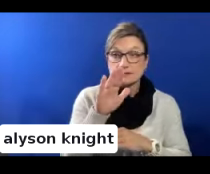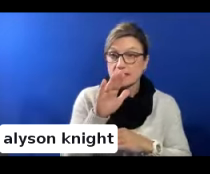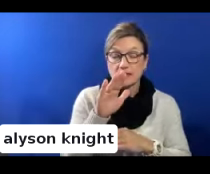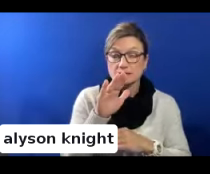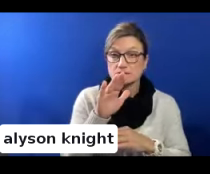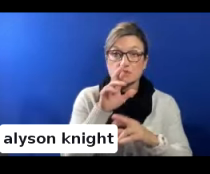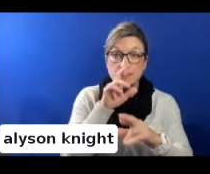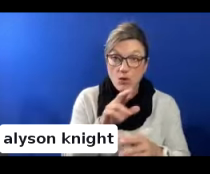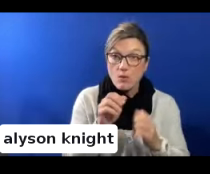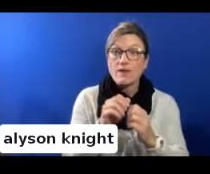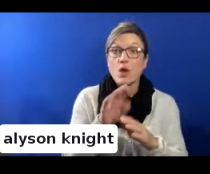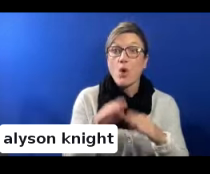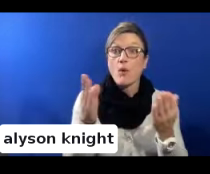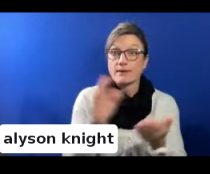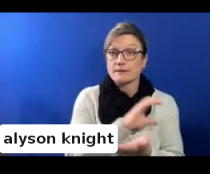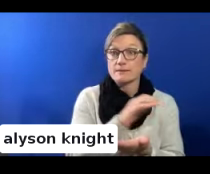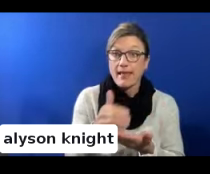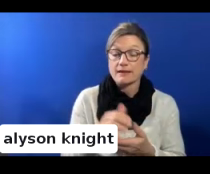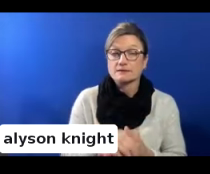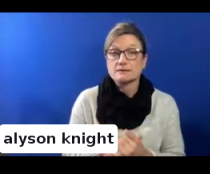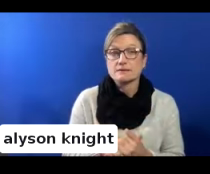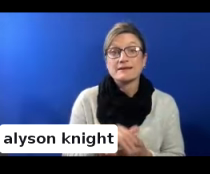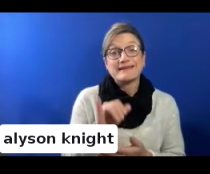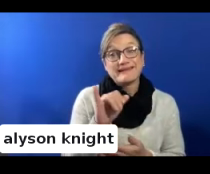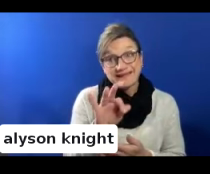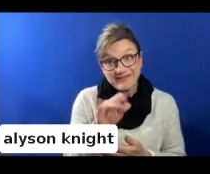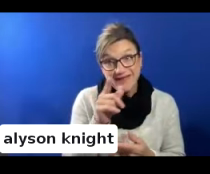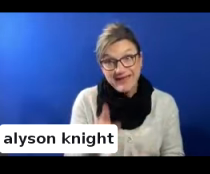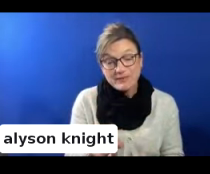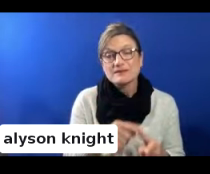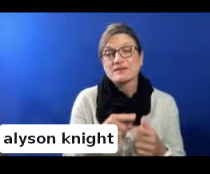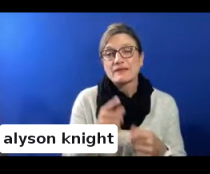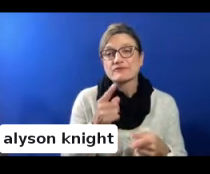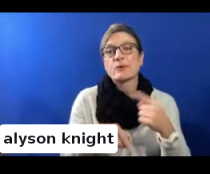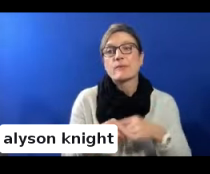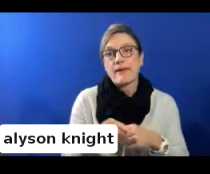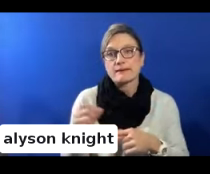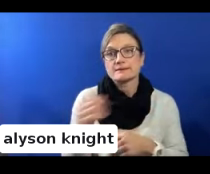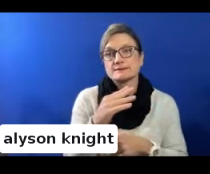But if you do, again, I will have to revert this, and you will need to